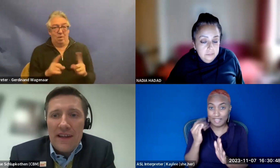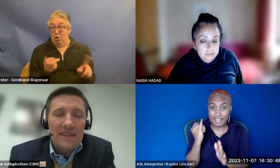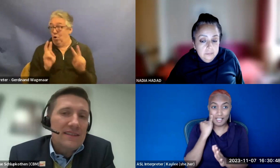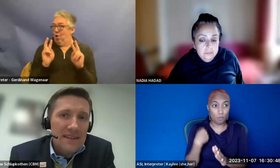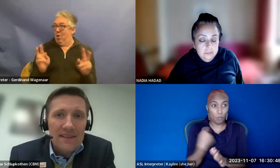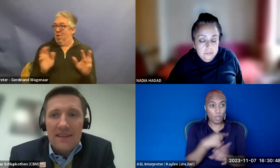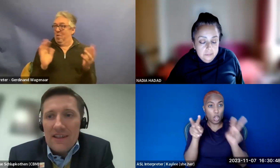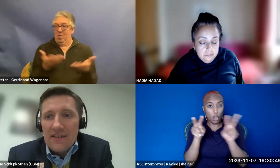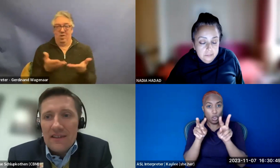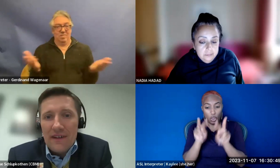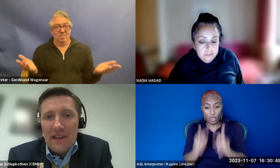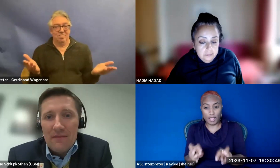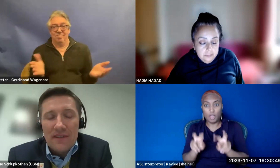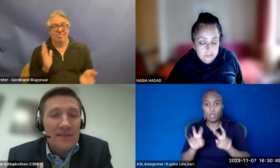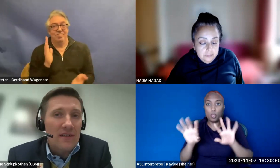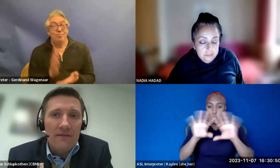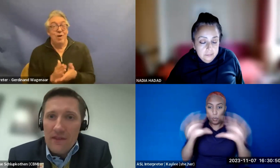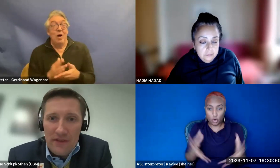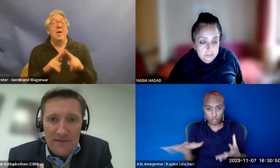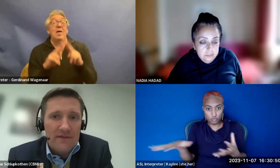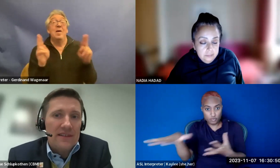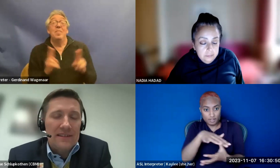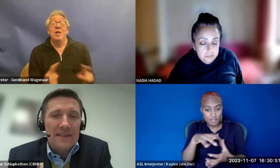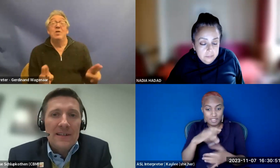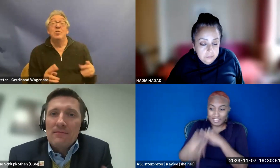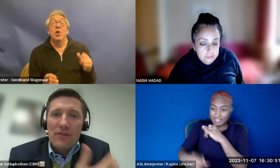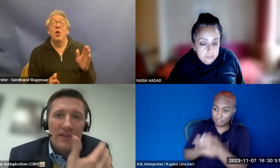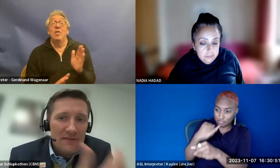the reality in international development is different.